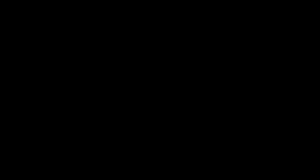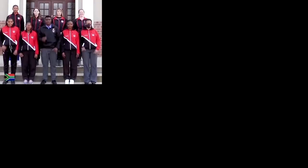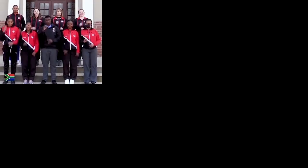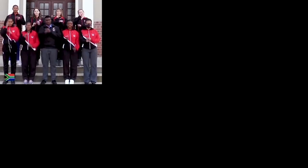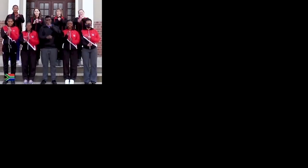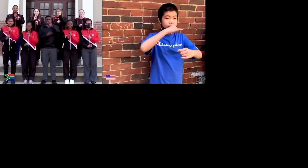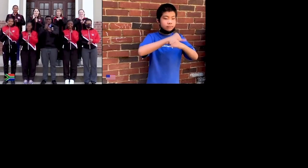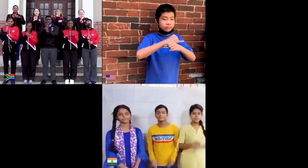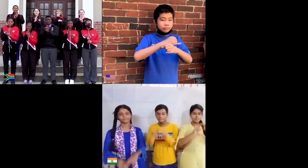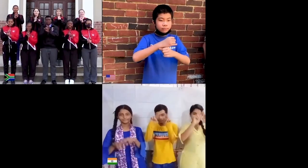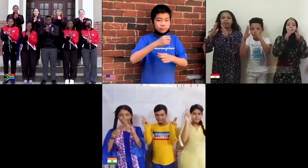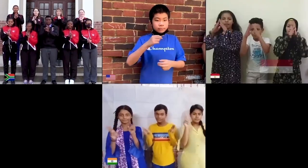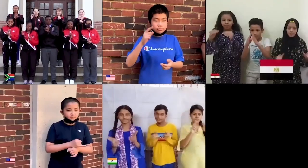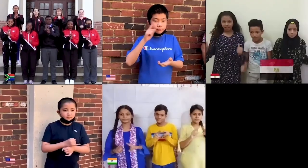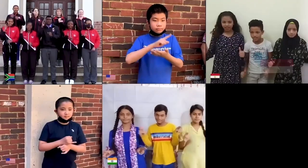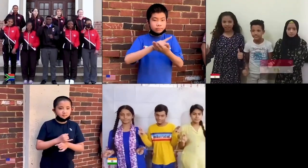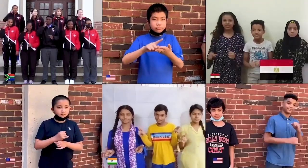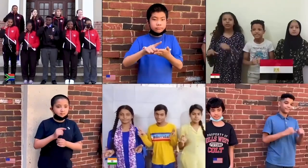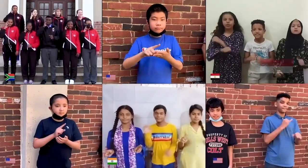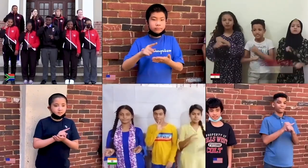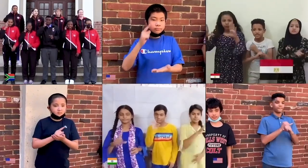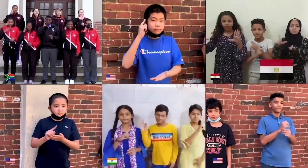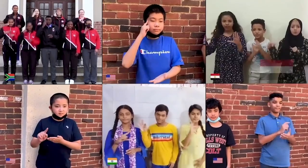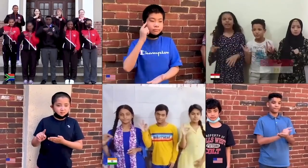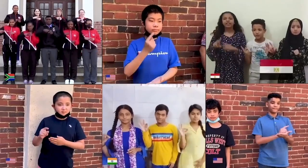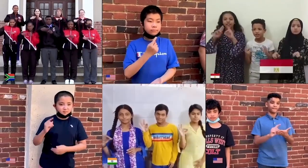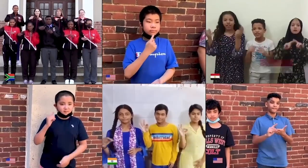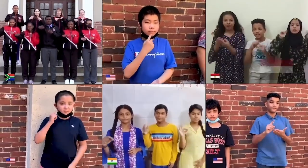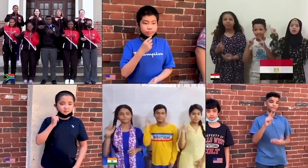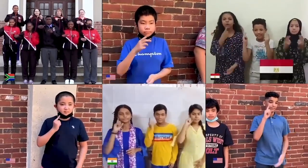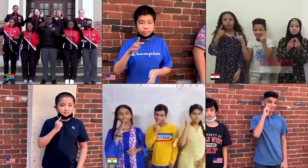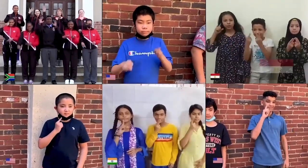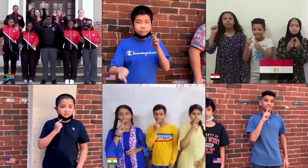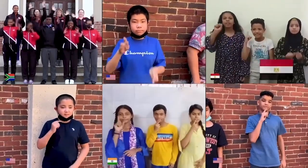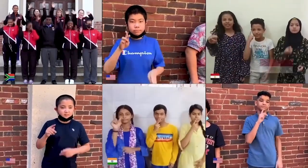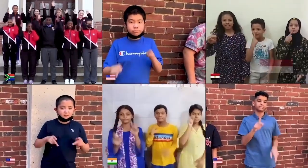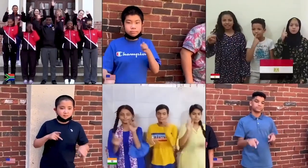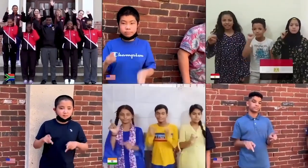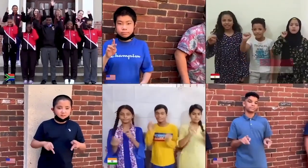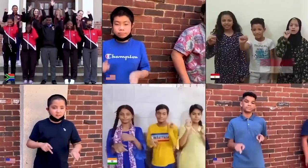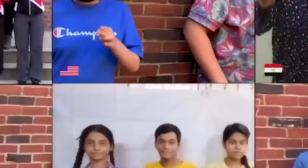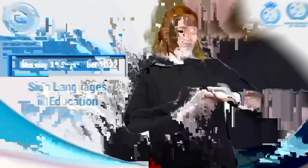International Week of Deaf People.